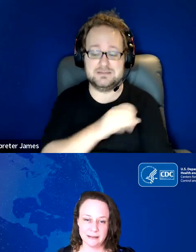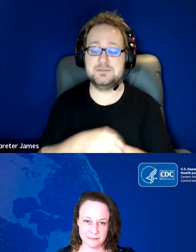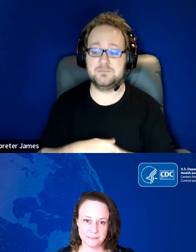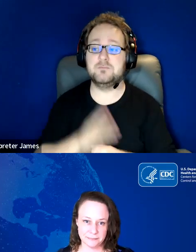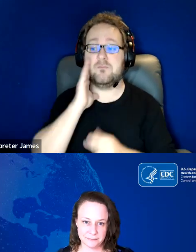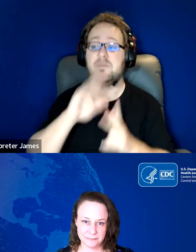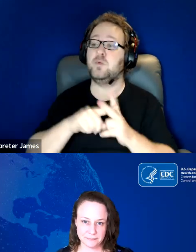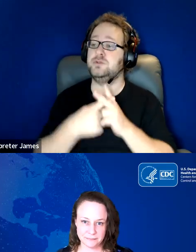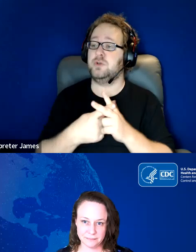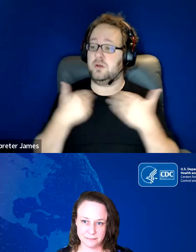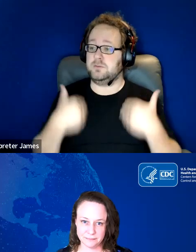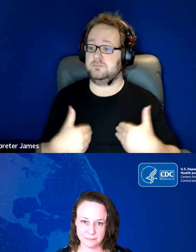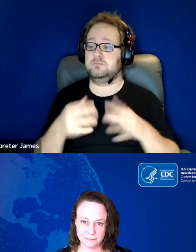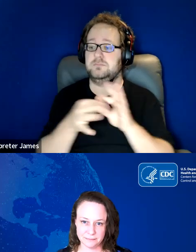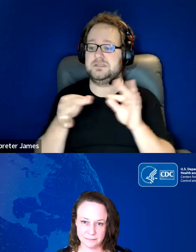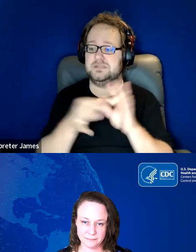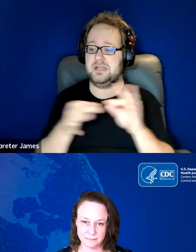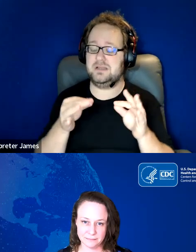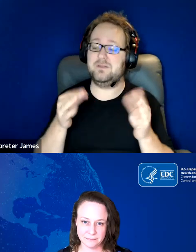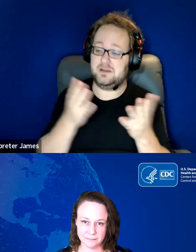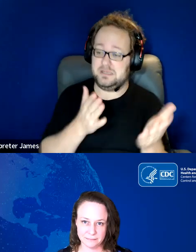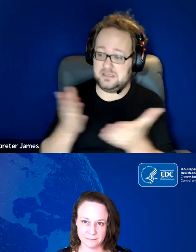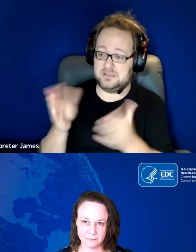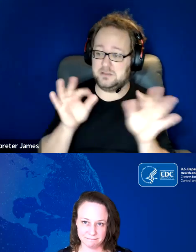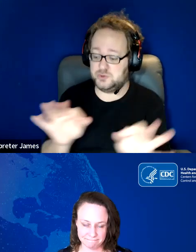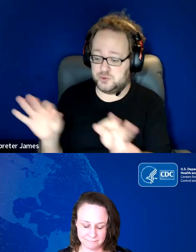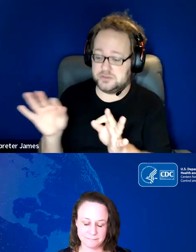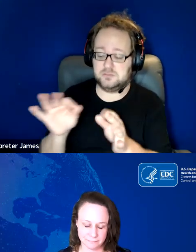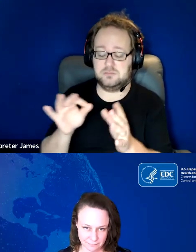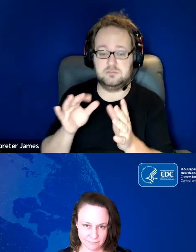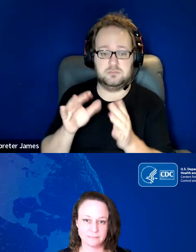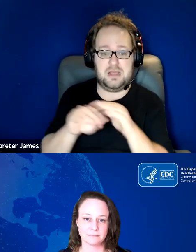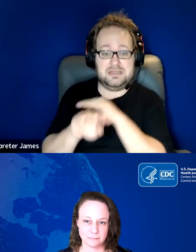saying ensuring access in rural communities is